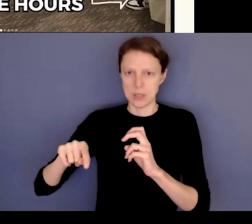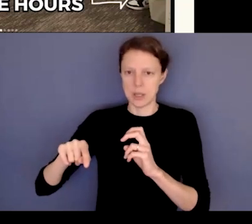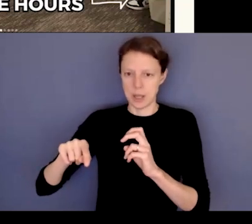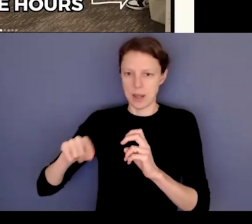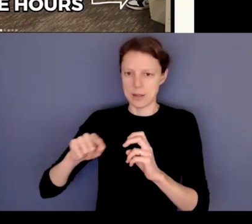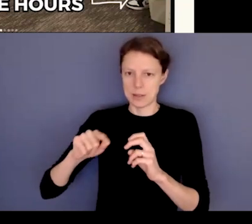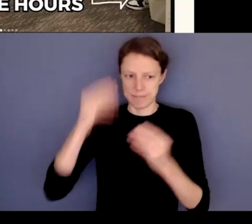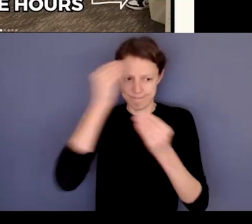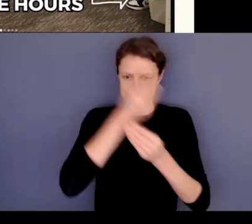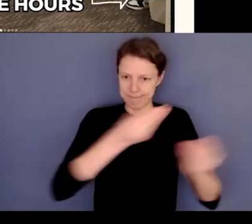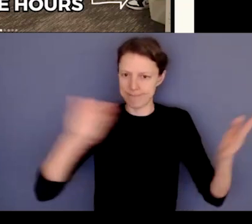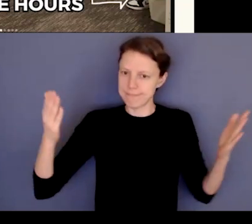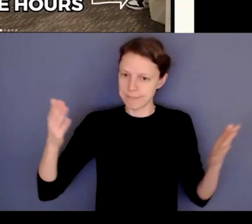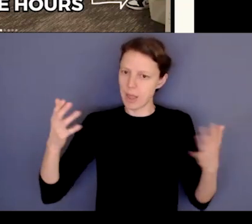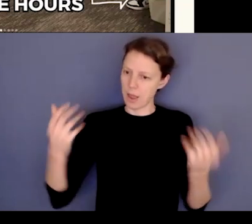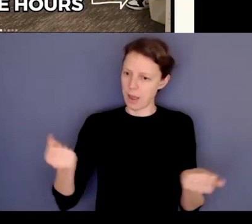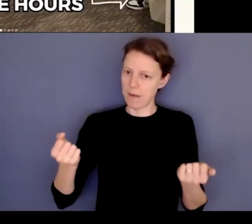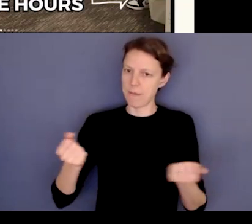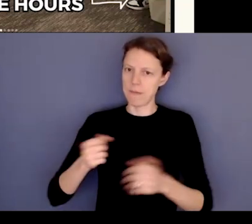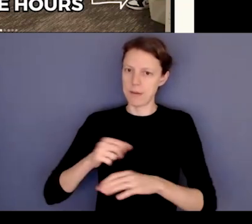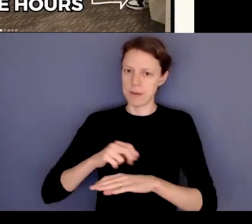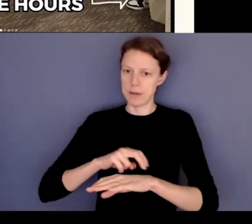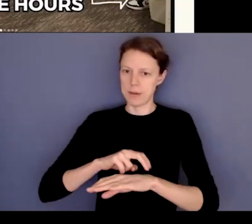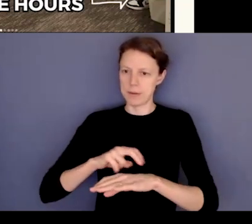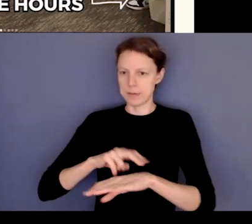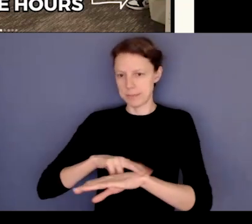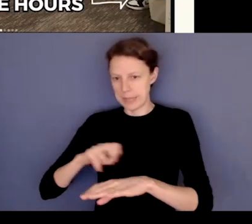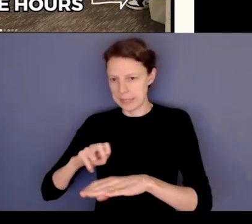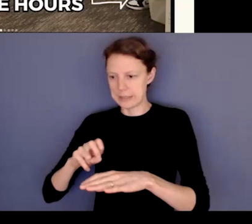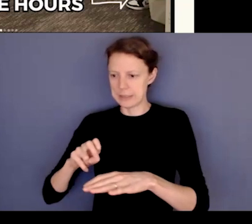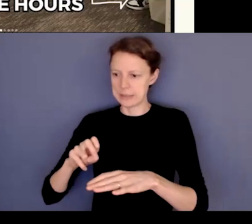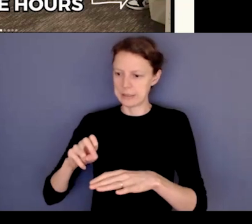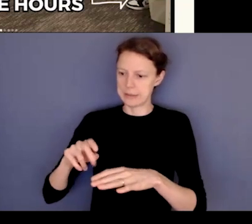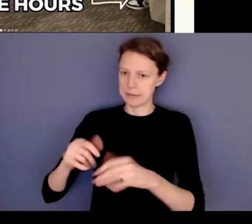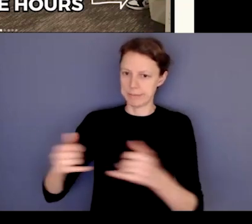our kind of searches and police stop and intervention posts. And